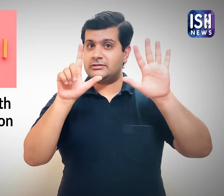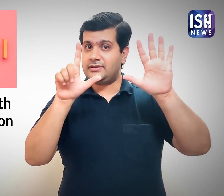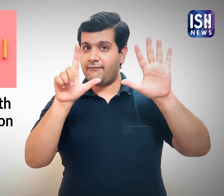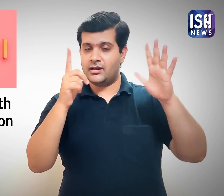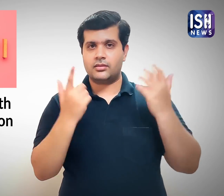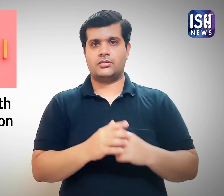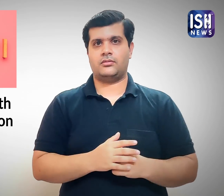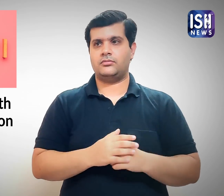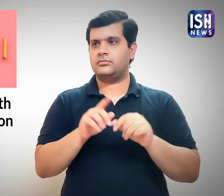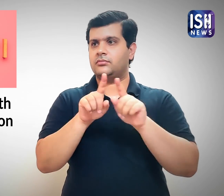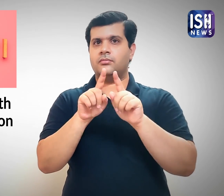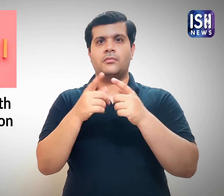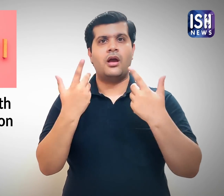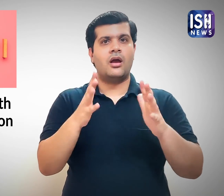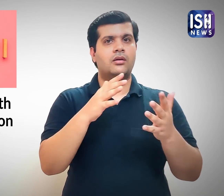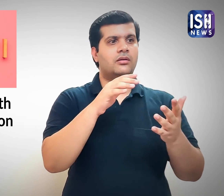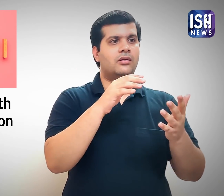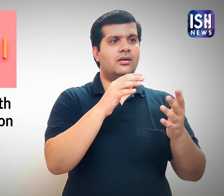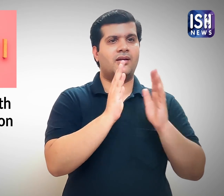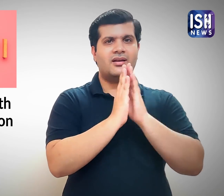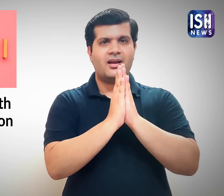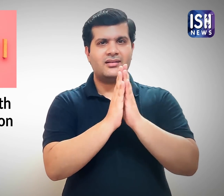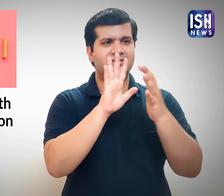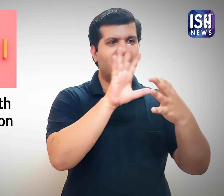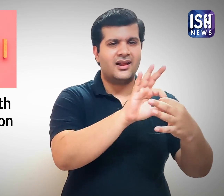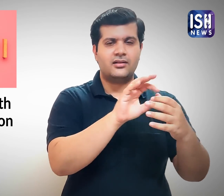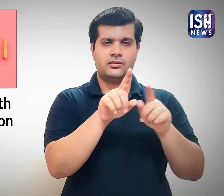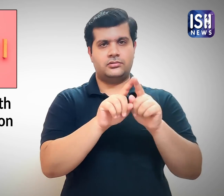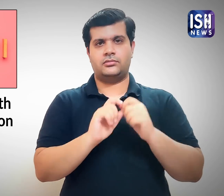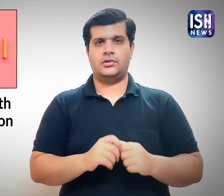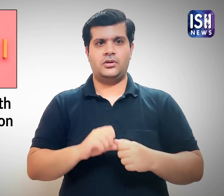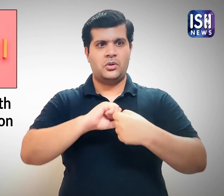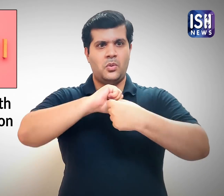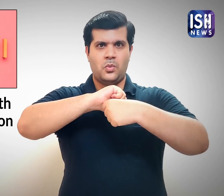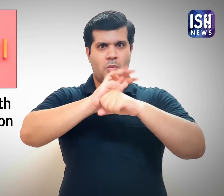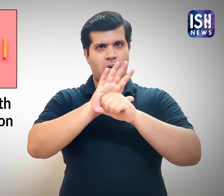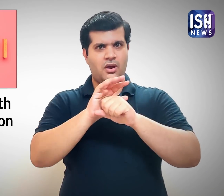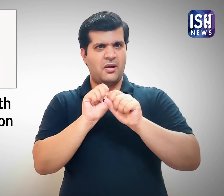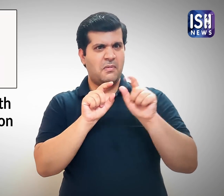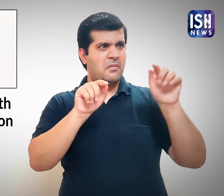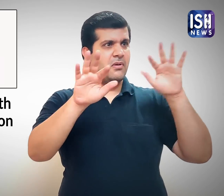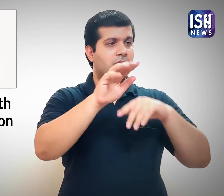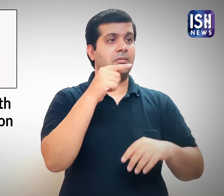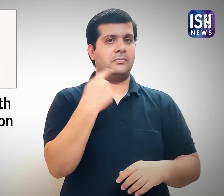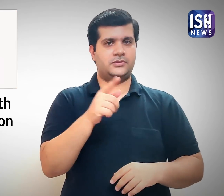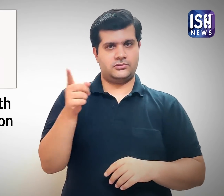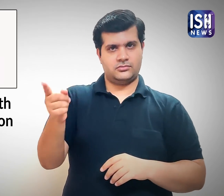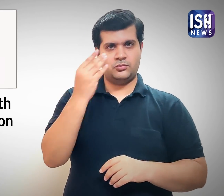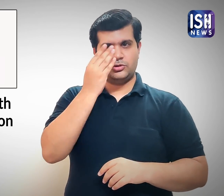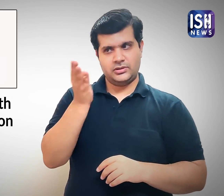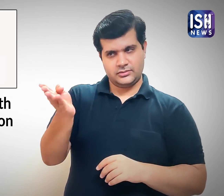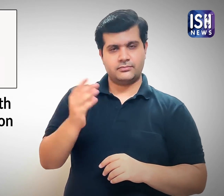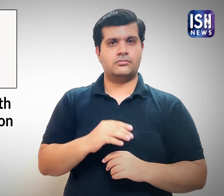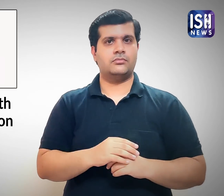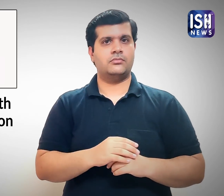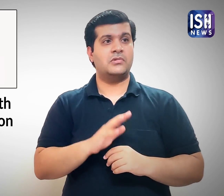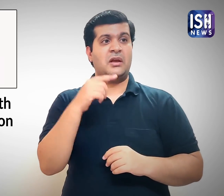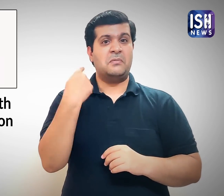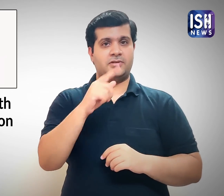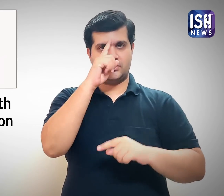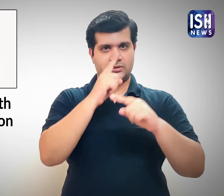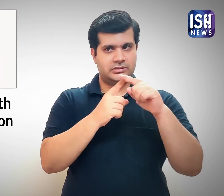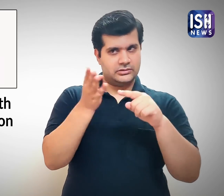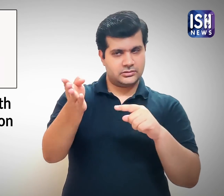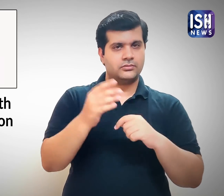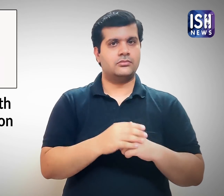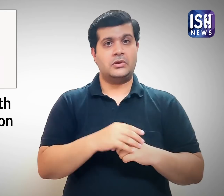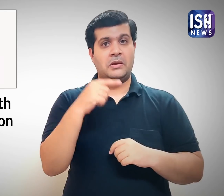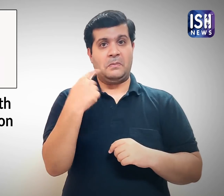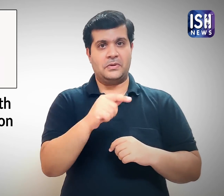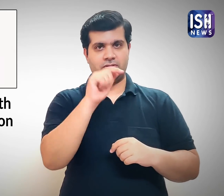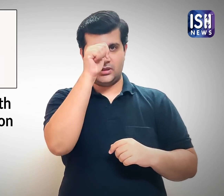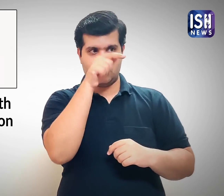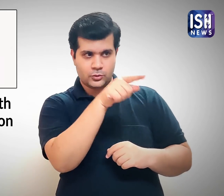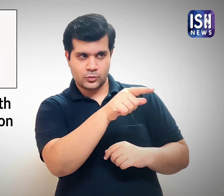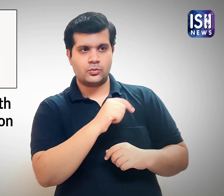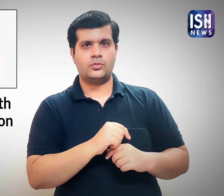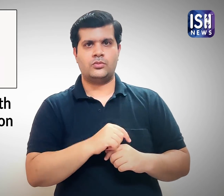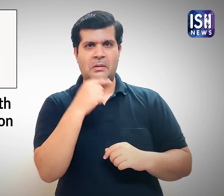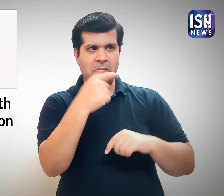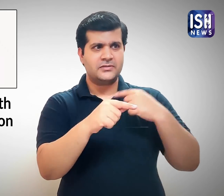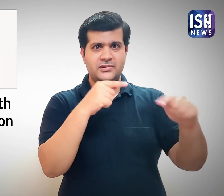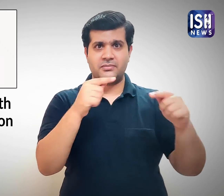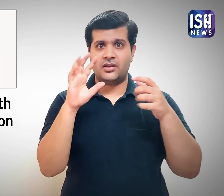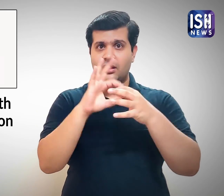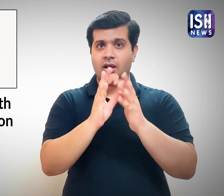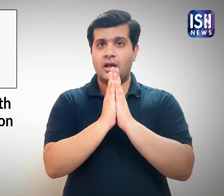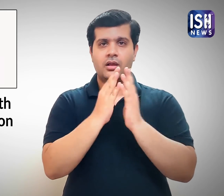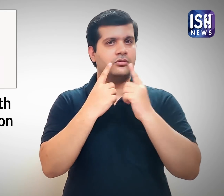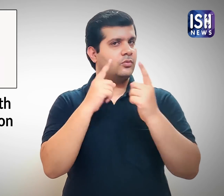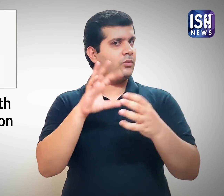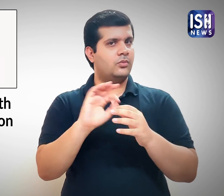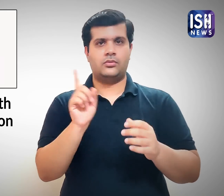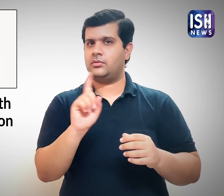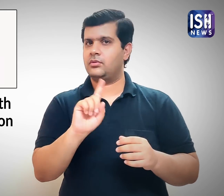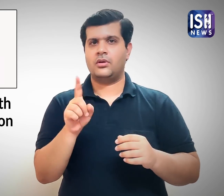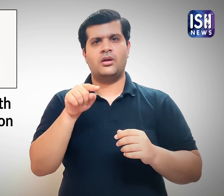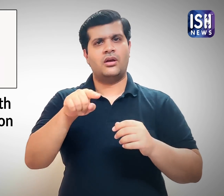7. Do not label any community for the spread of COVID-19.